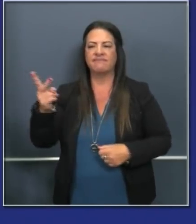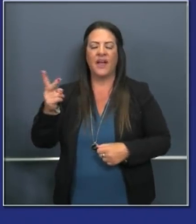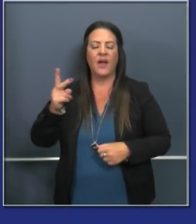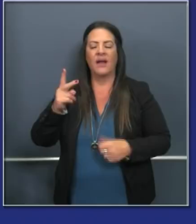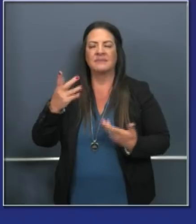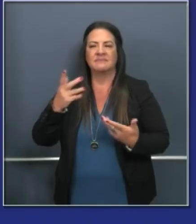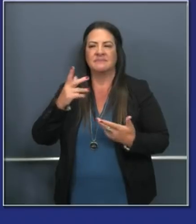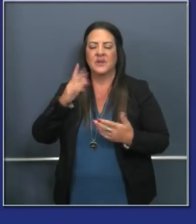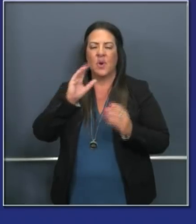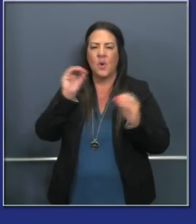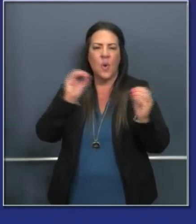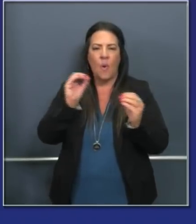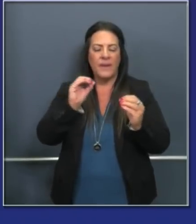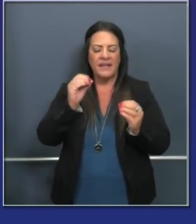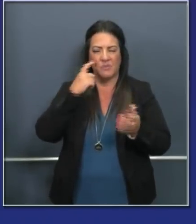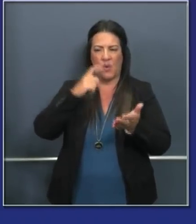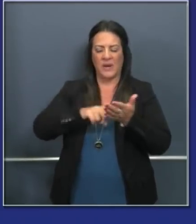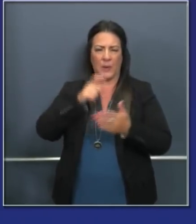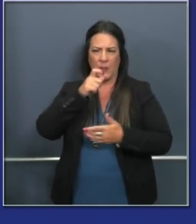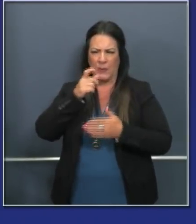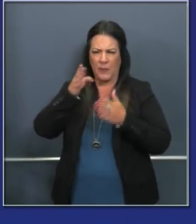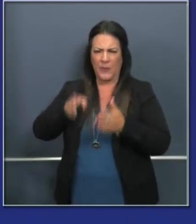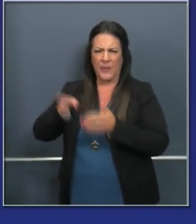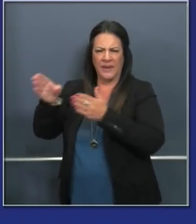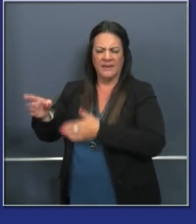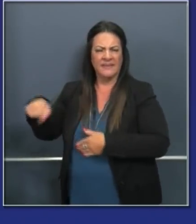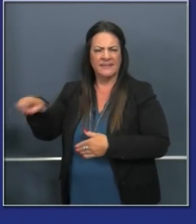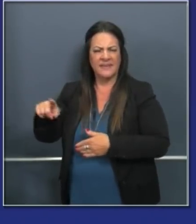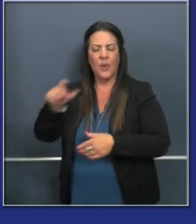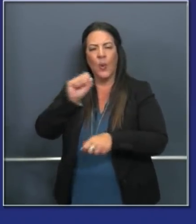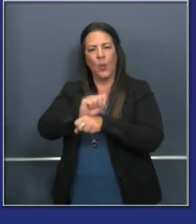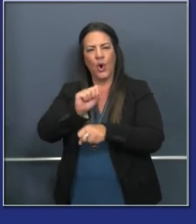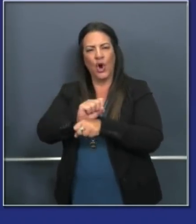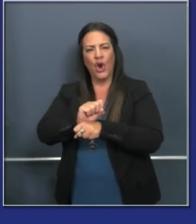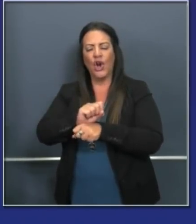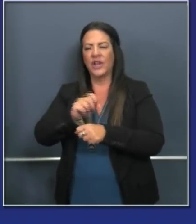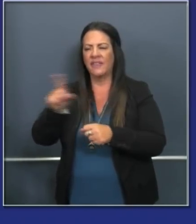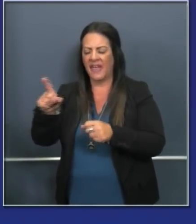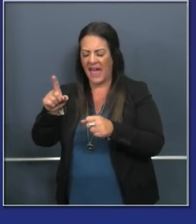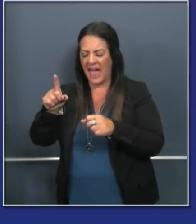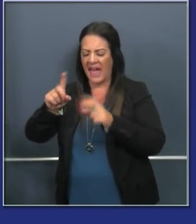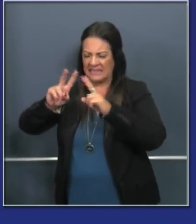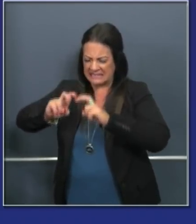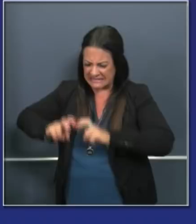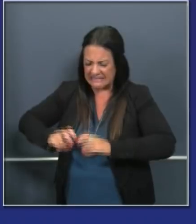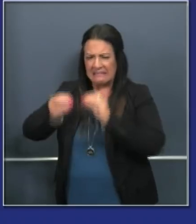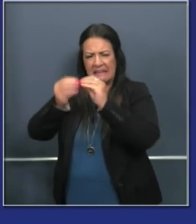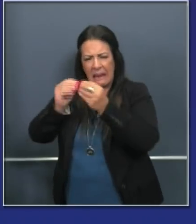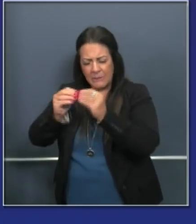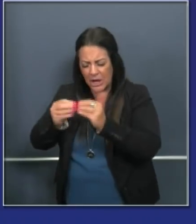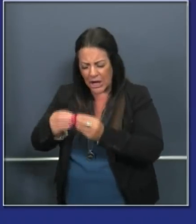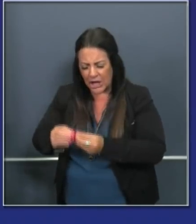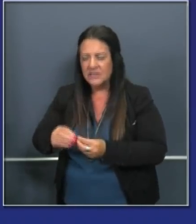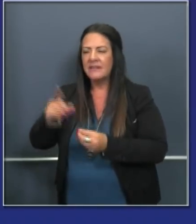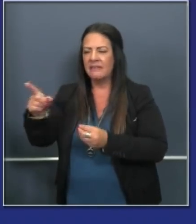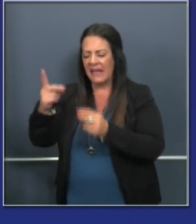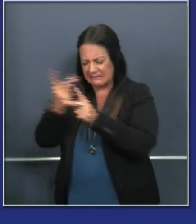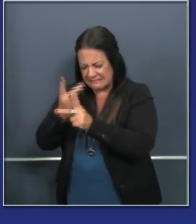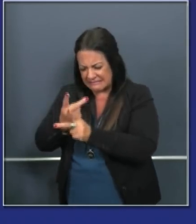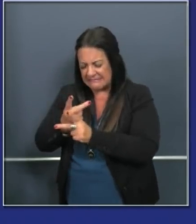INCREDIBLE WORK IN THE TEAM THAT PUT TOGETHER. THESE ARE THE FOLKS THAT RARELY GET ANY RECOGNITION BACK NOT RARELY THEY NEVER CUT RECOGNITION.